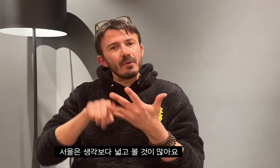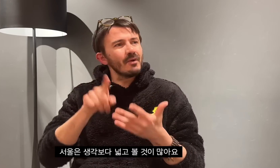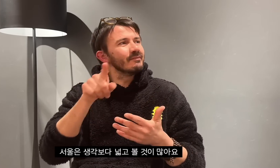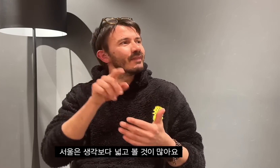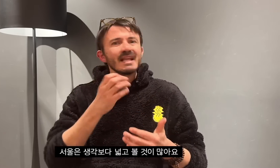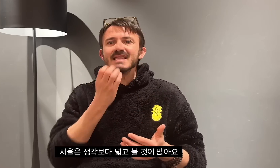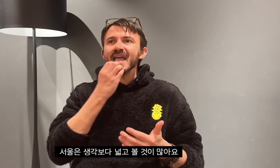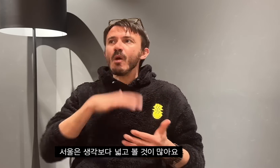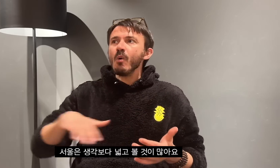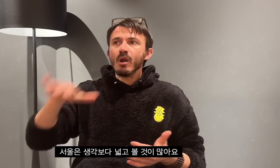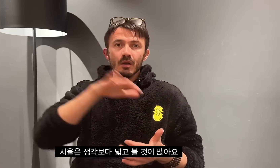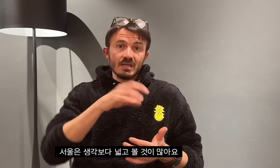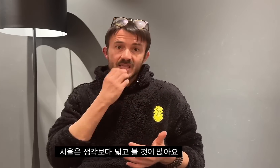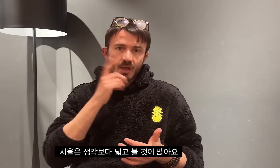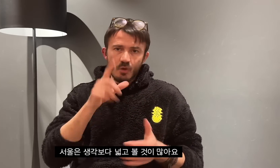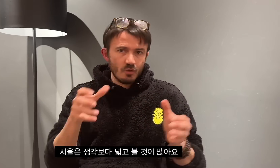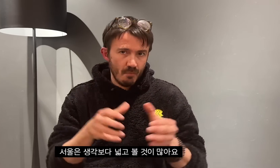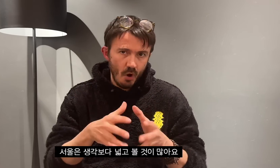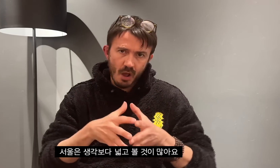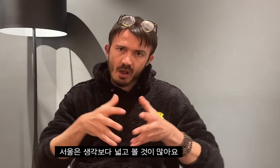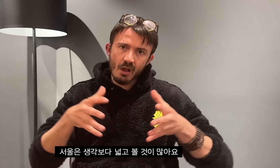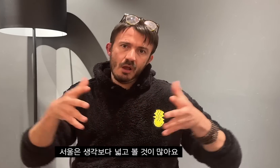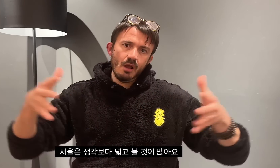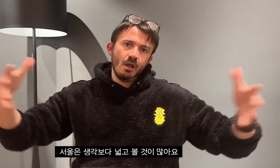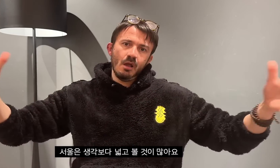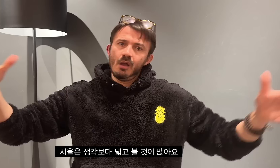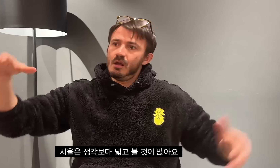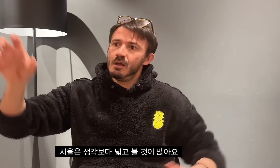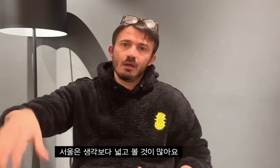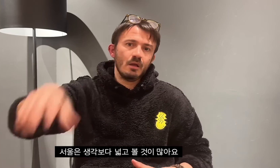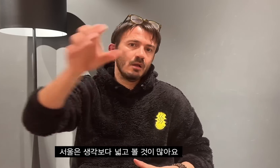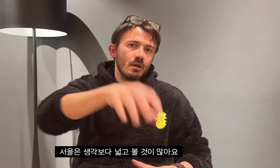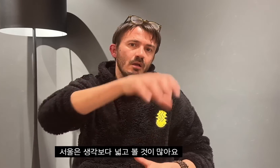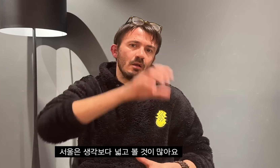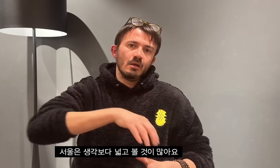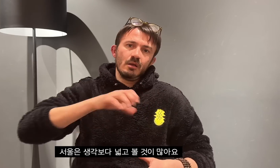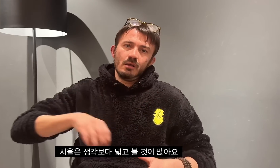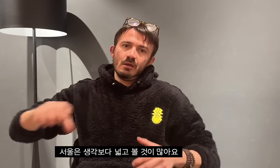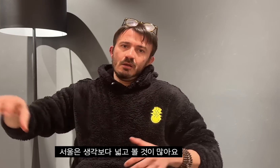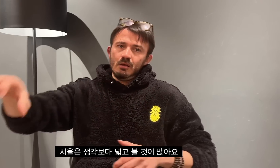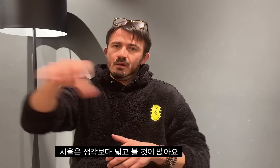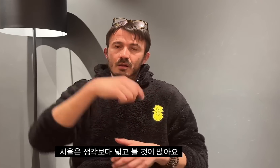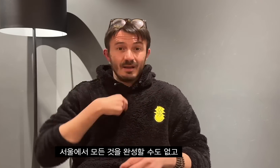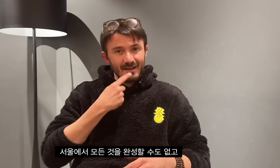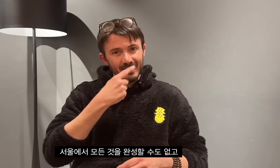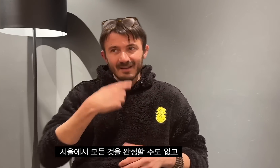Seoul is bigger than I thought and there are so many things to see.